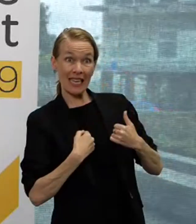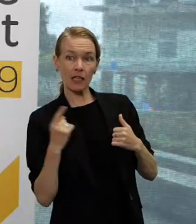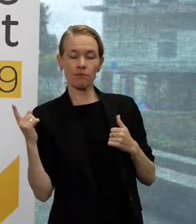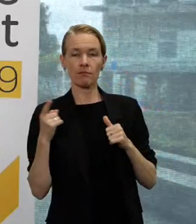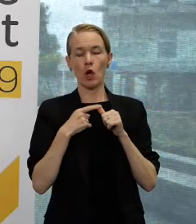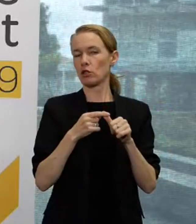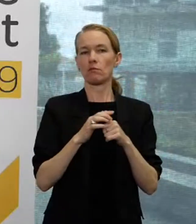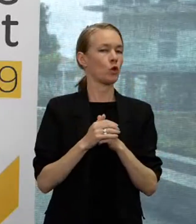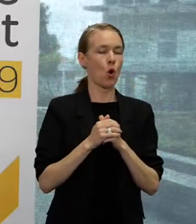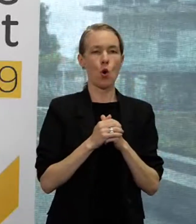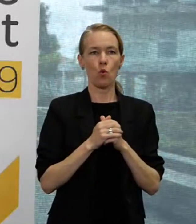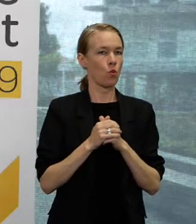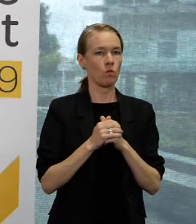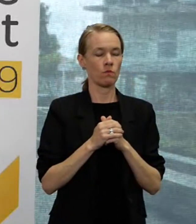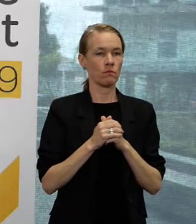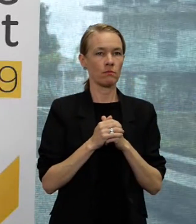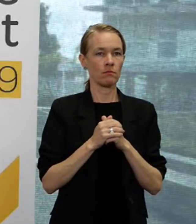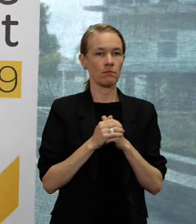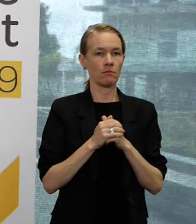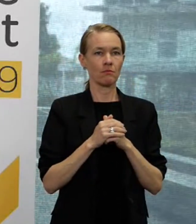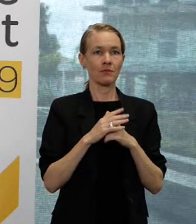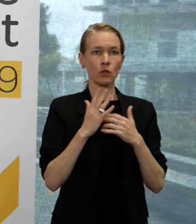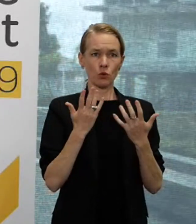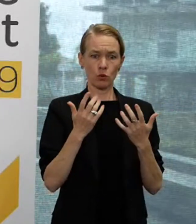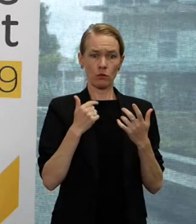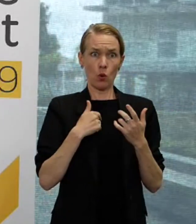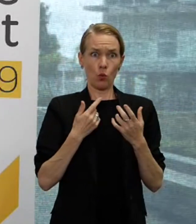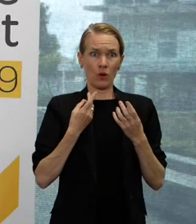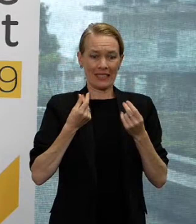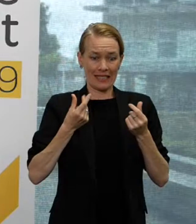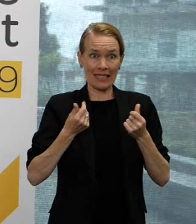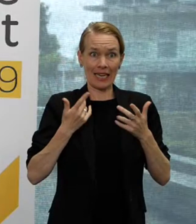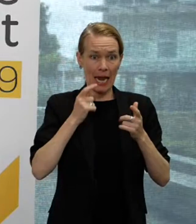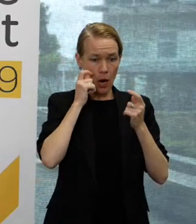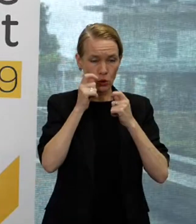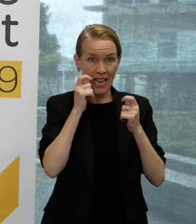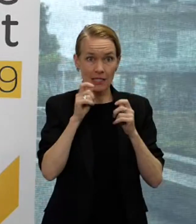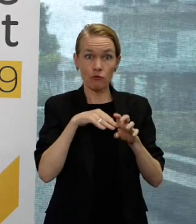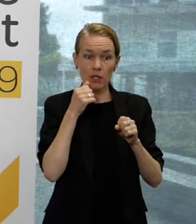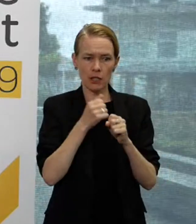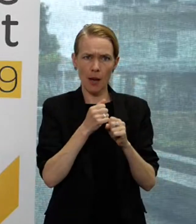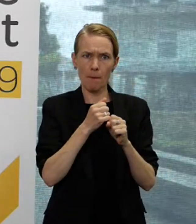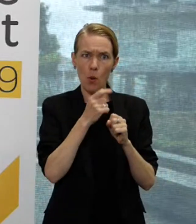to rule out that one of them wasn't the source of the infection, of course, and that we're picking up someone